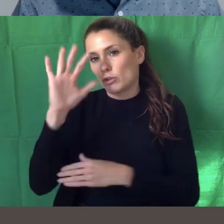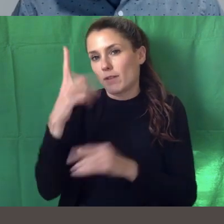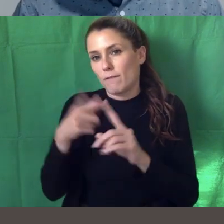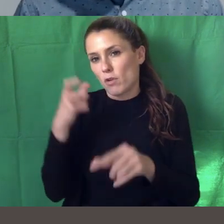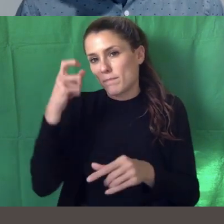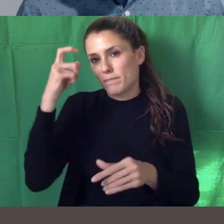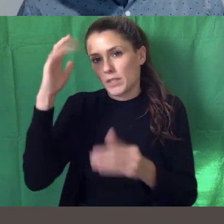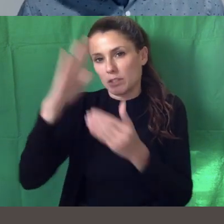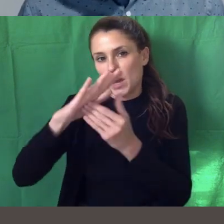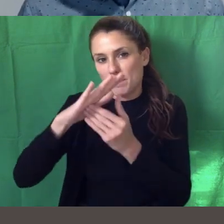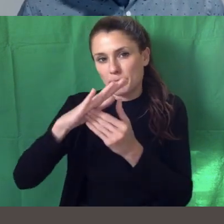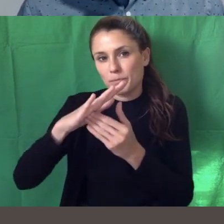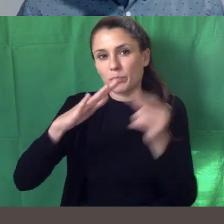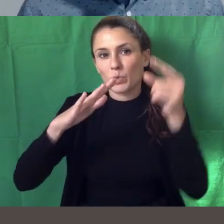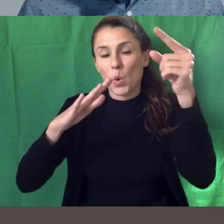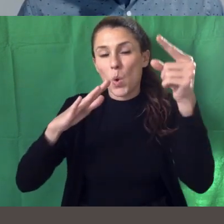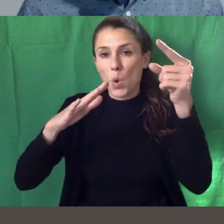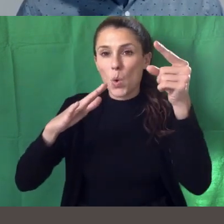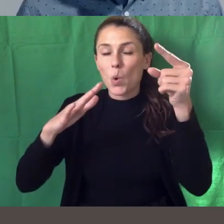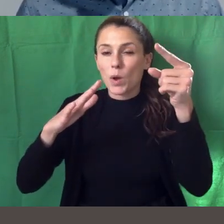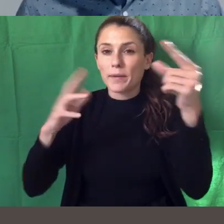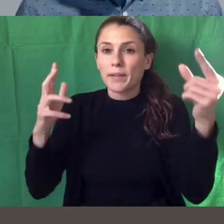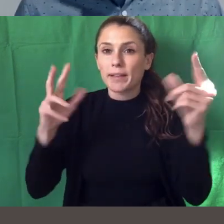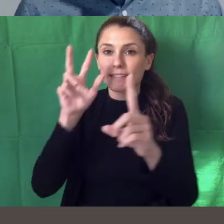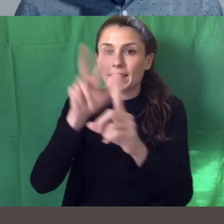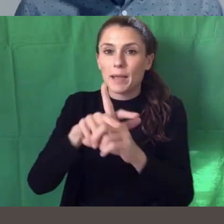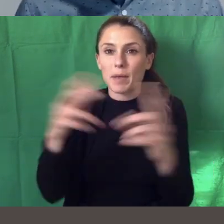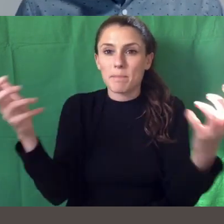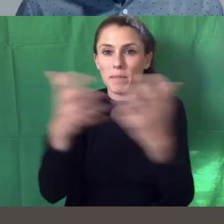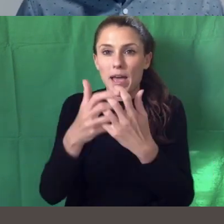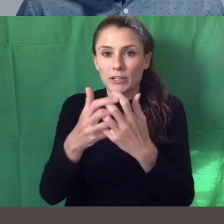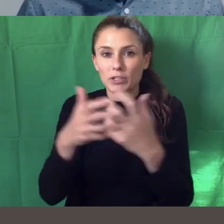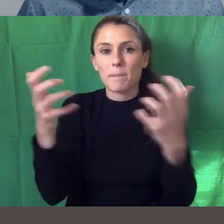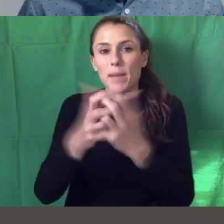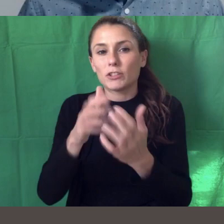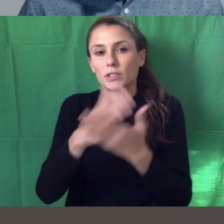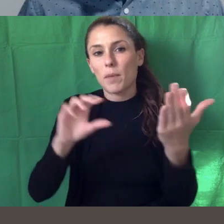So the assignment rule matched, but what it matched was some other rules.